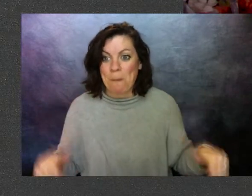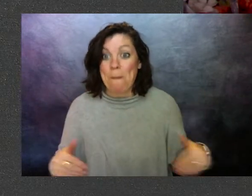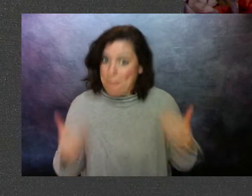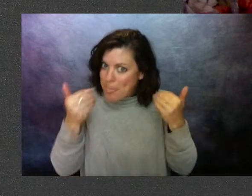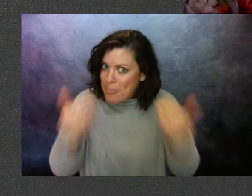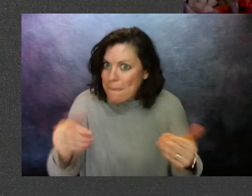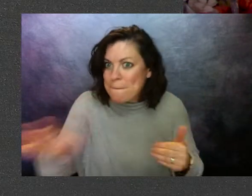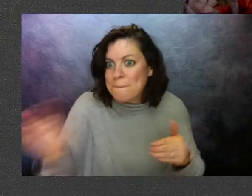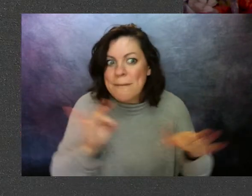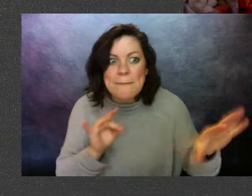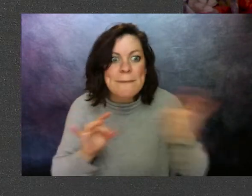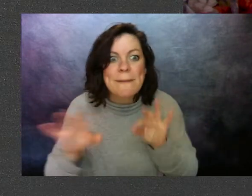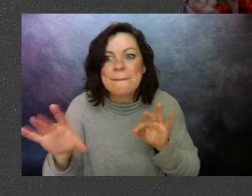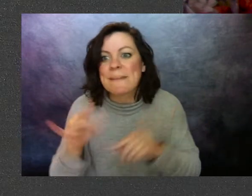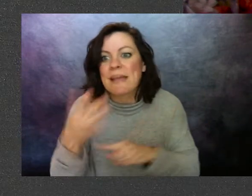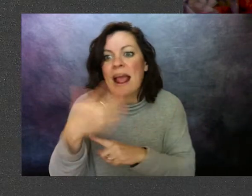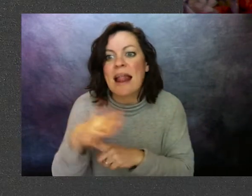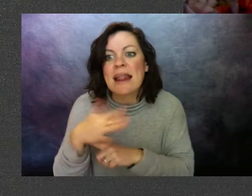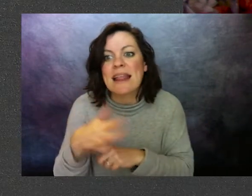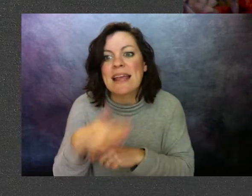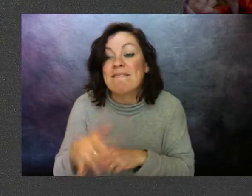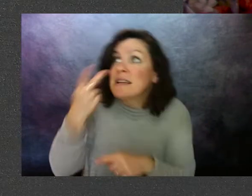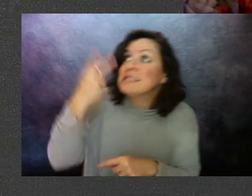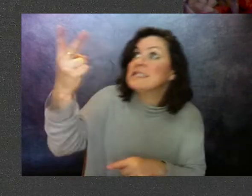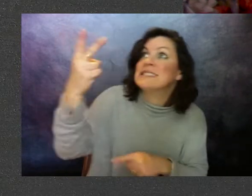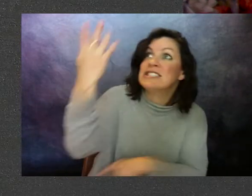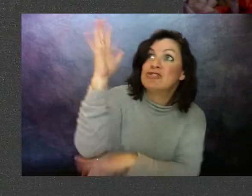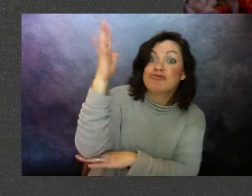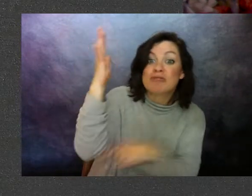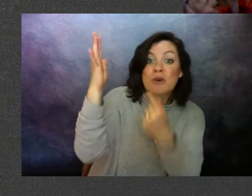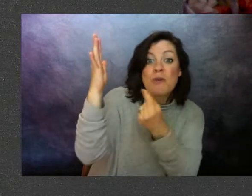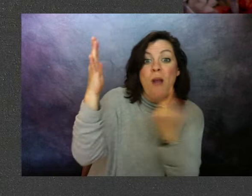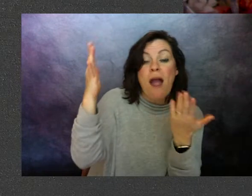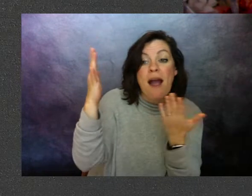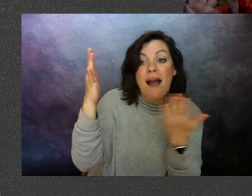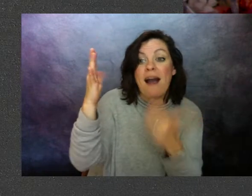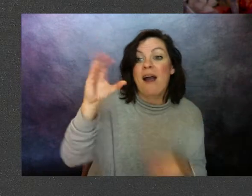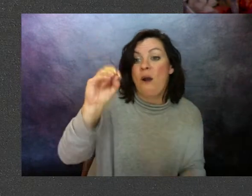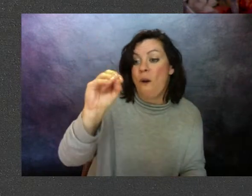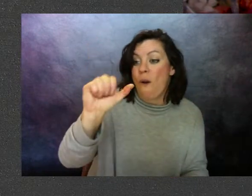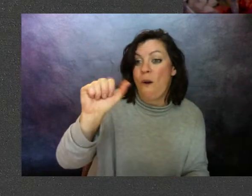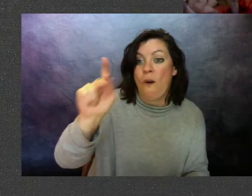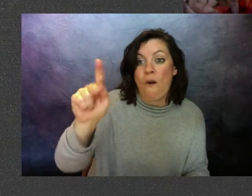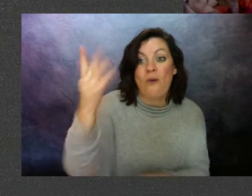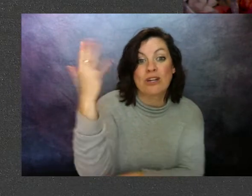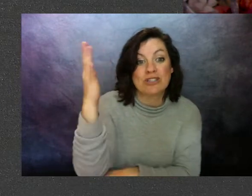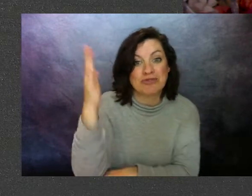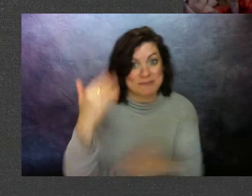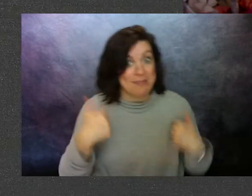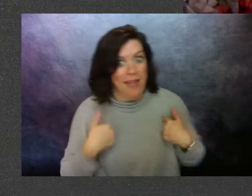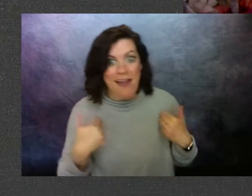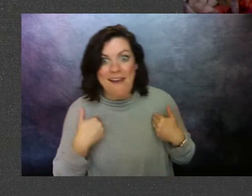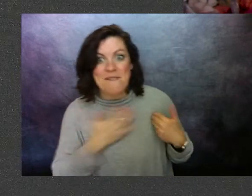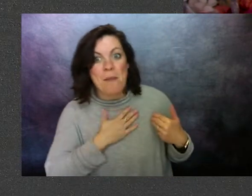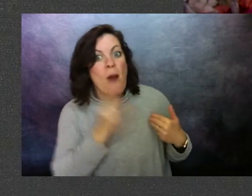Pick up those leaves from the red oak tree. I have one of these red trees in my front yard.